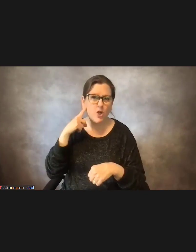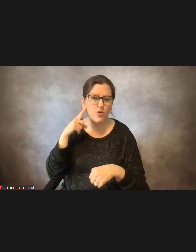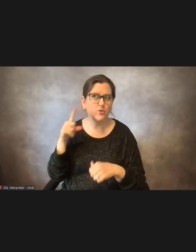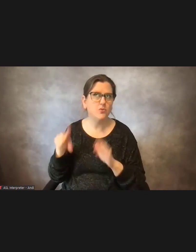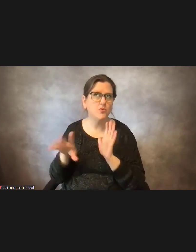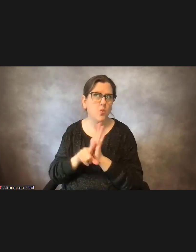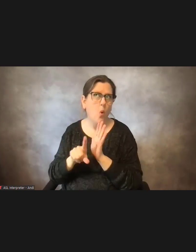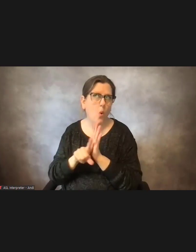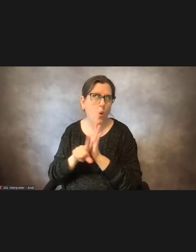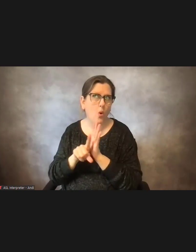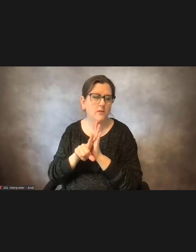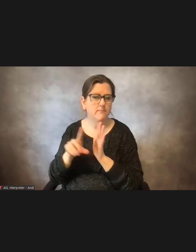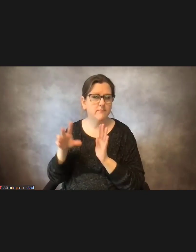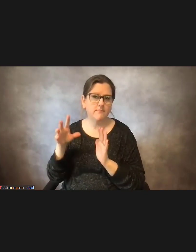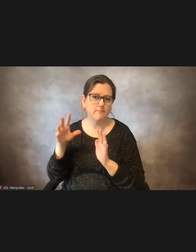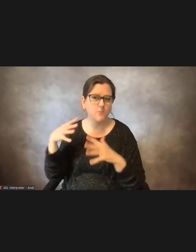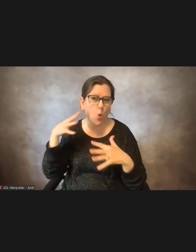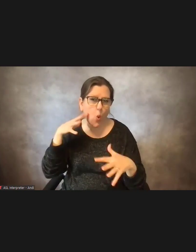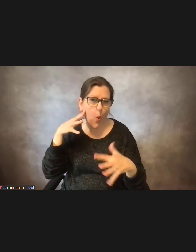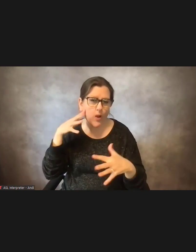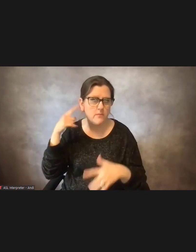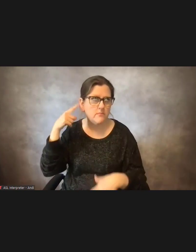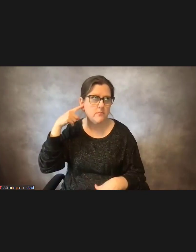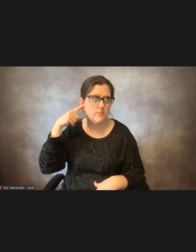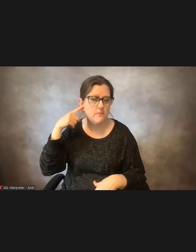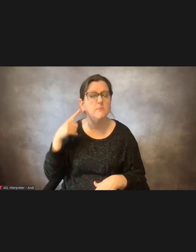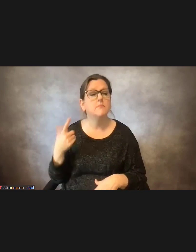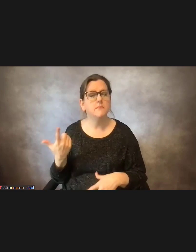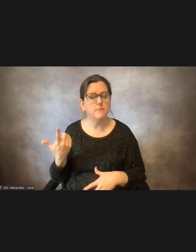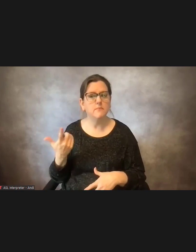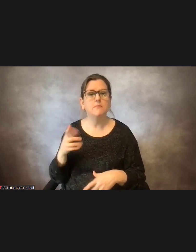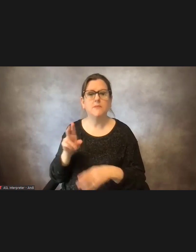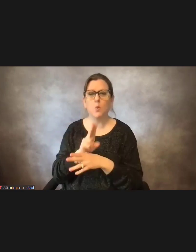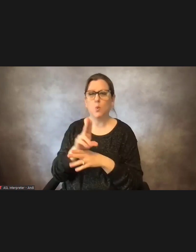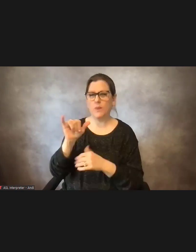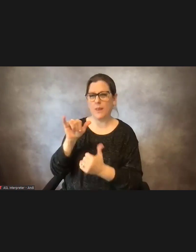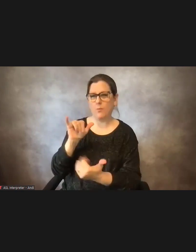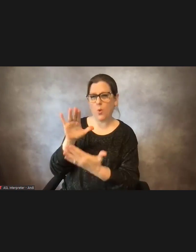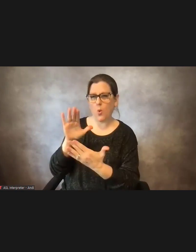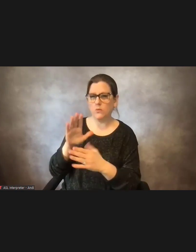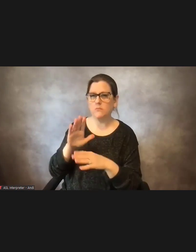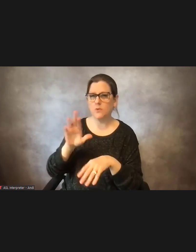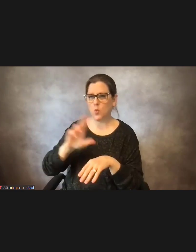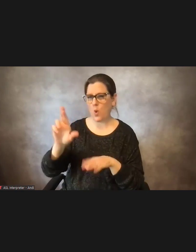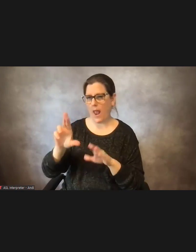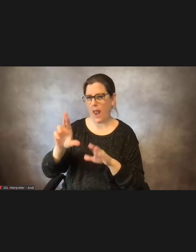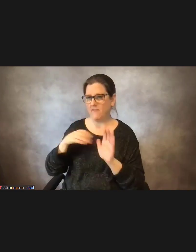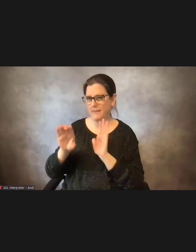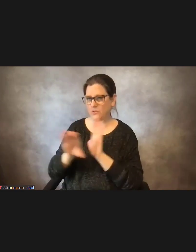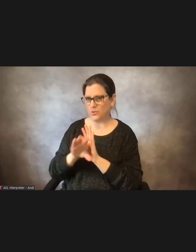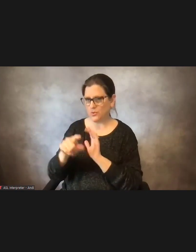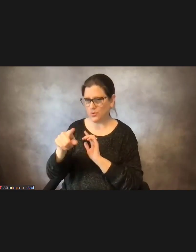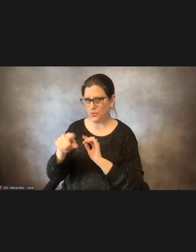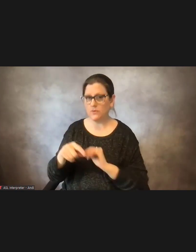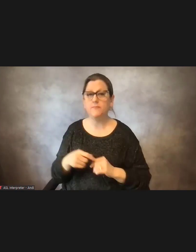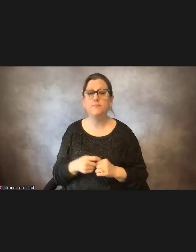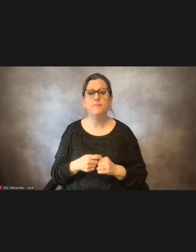presented into the ear phone, and you see this method, again, being used on the right.